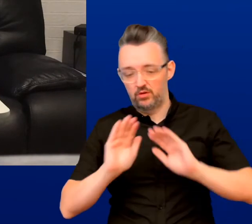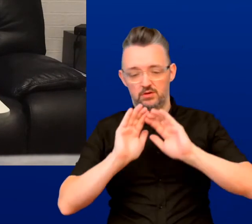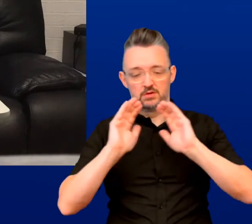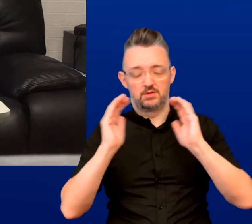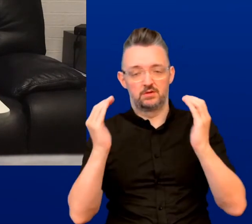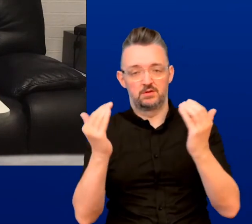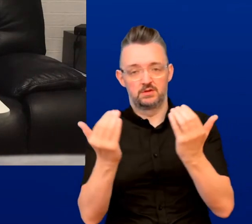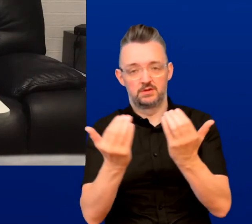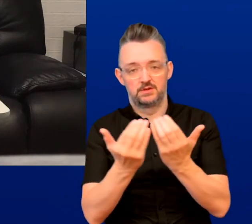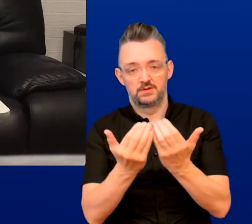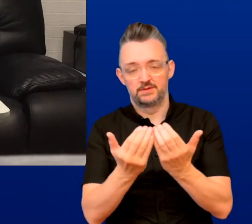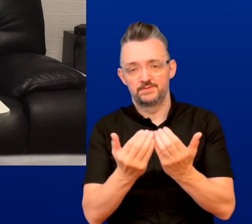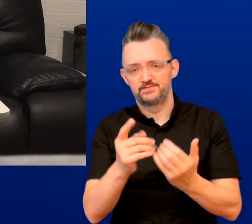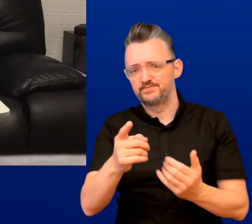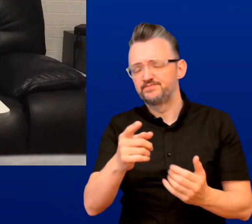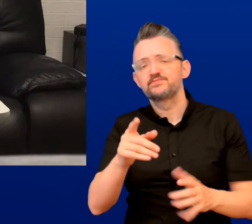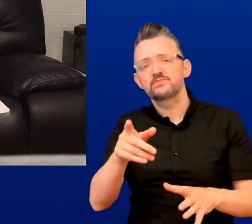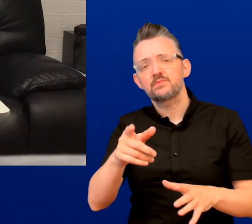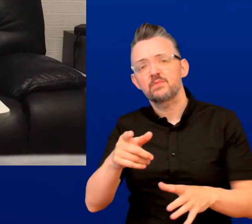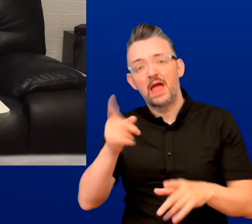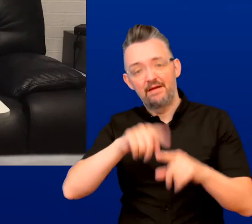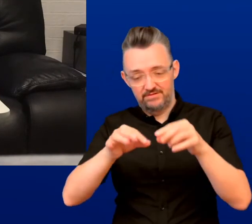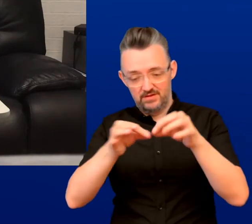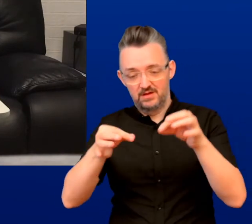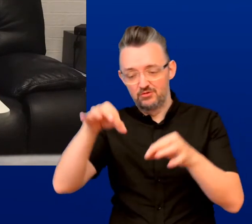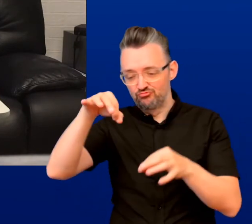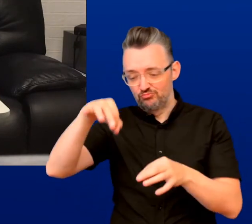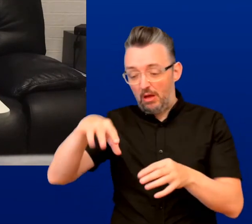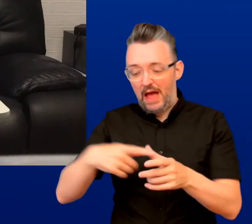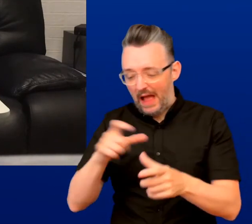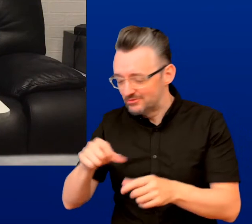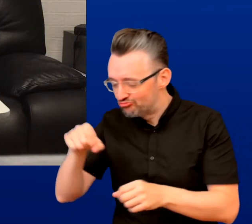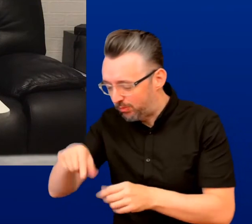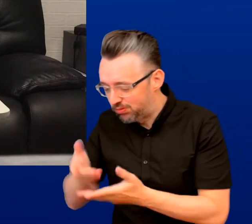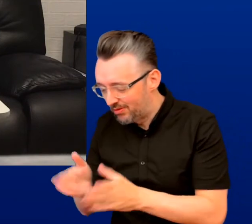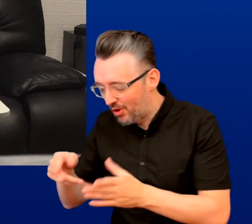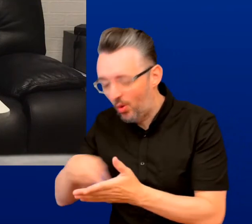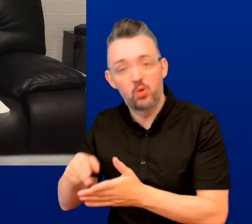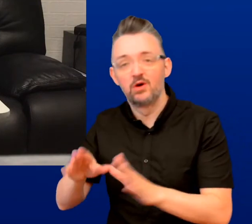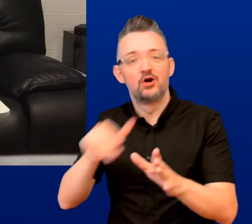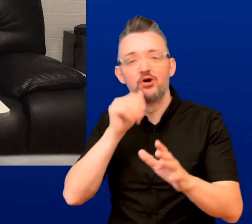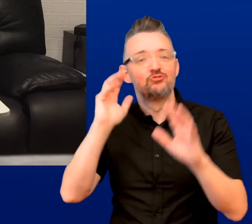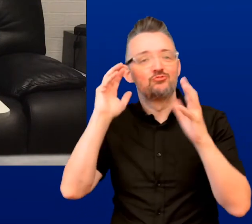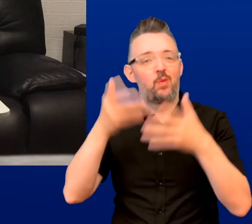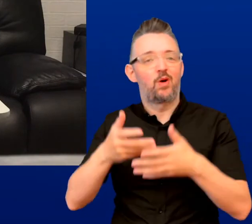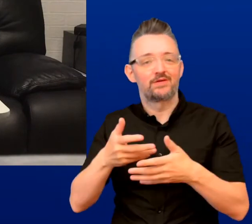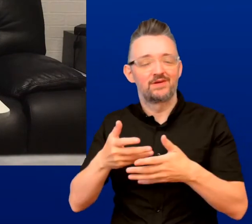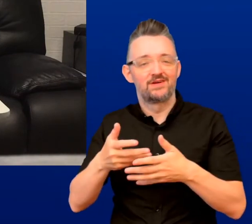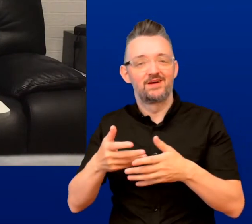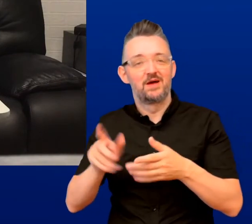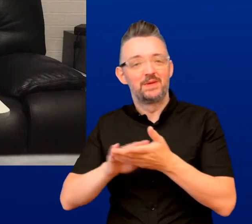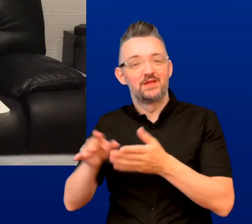sides of the bowl. Don't worry if a couple of bits of paper get dropped into the glue. They'll just be all the more gluey